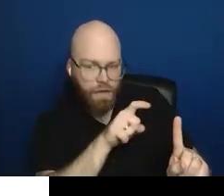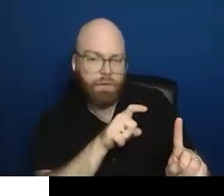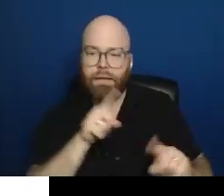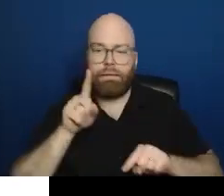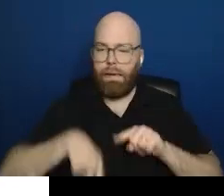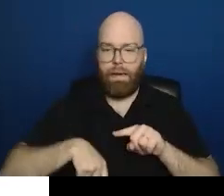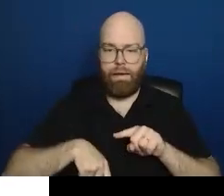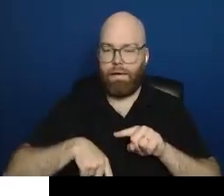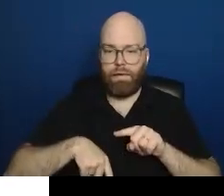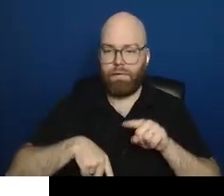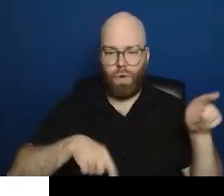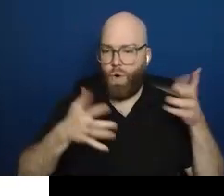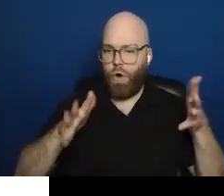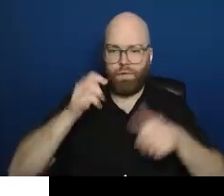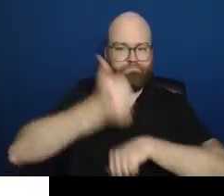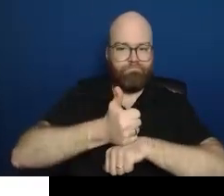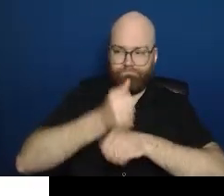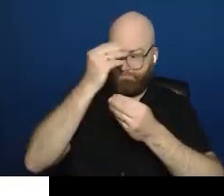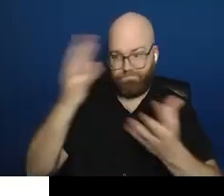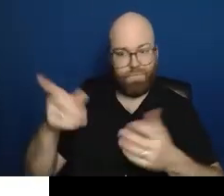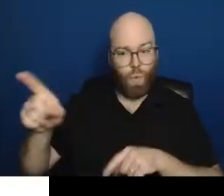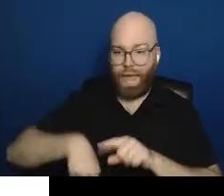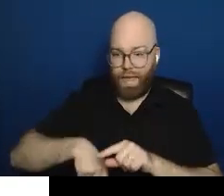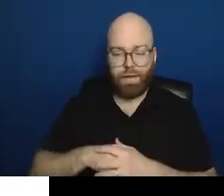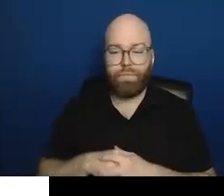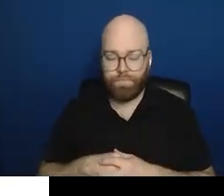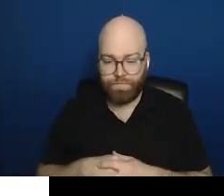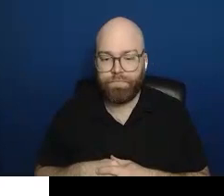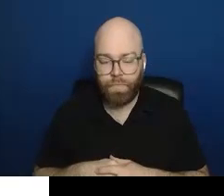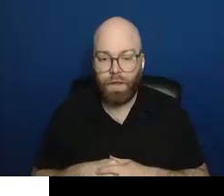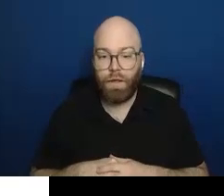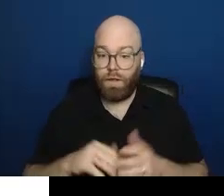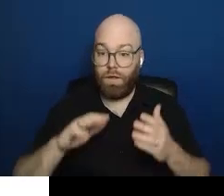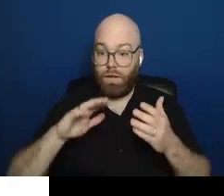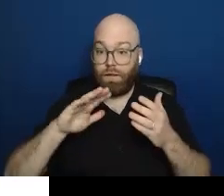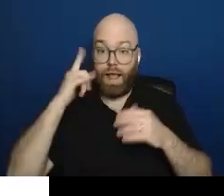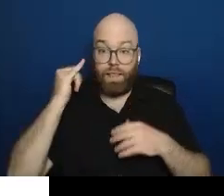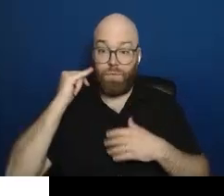The California community colleges, there is policy on this. So it would be very important to review that.